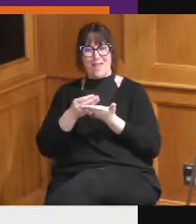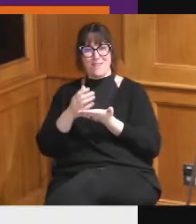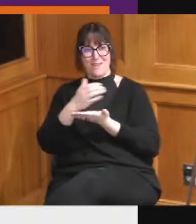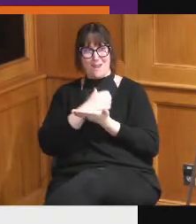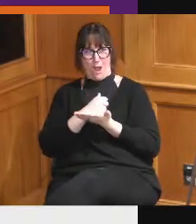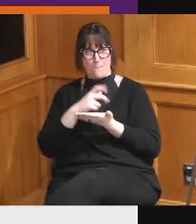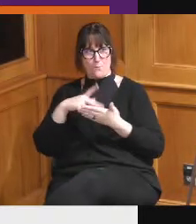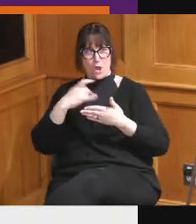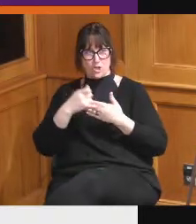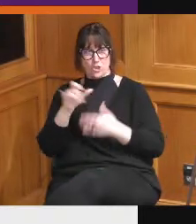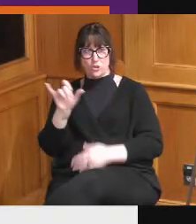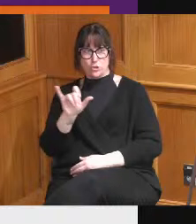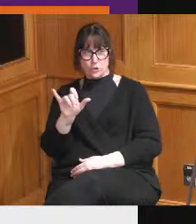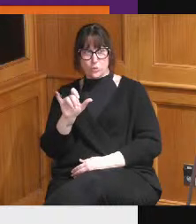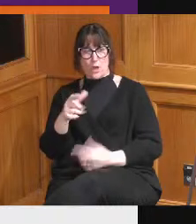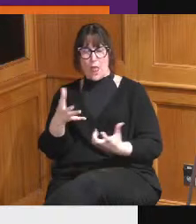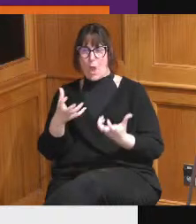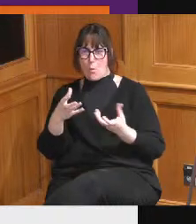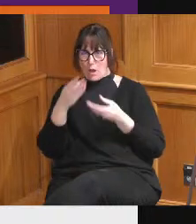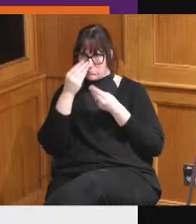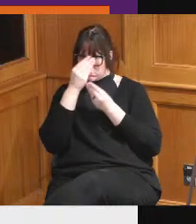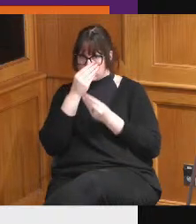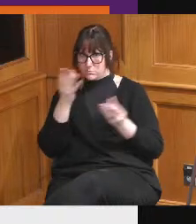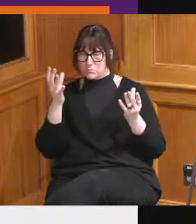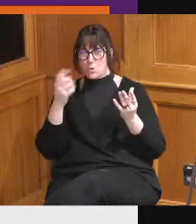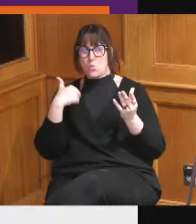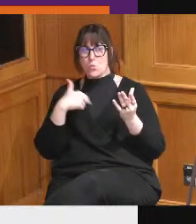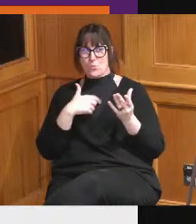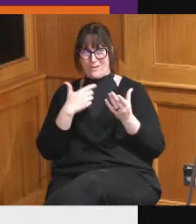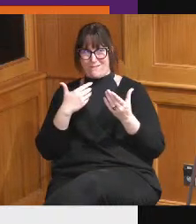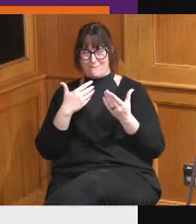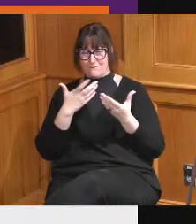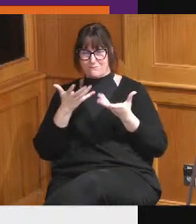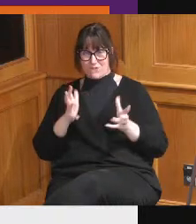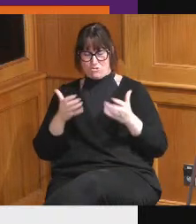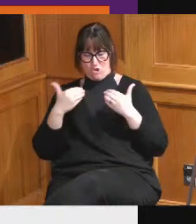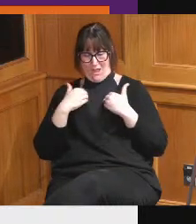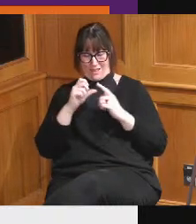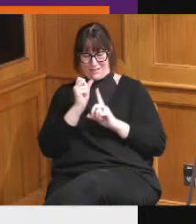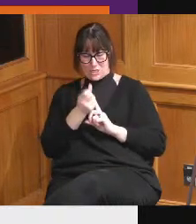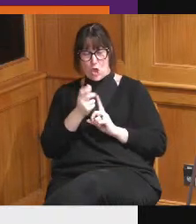here though is that we had the scenario multiple times where the project wanted to be mixed income